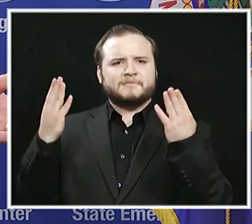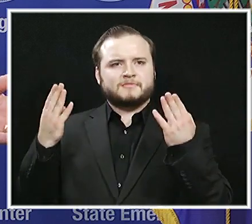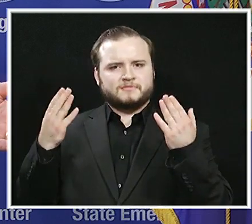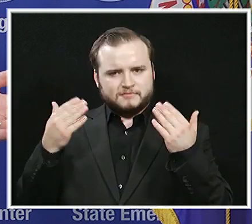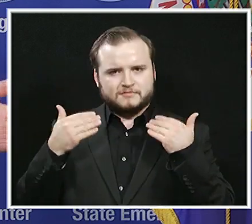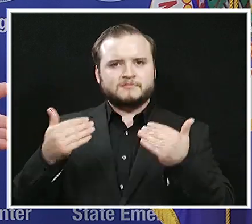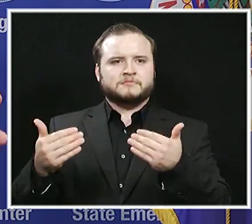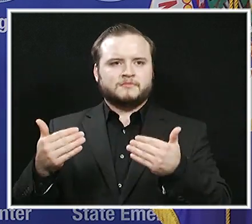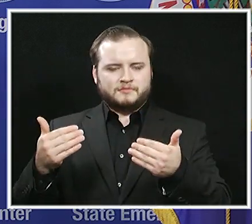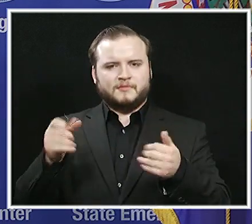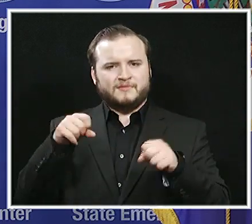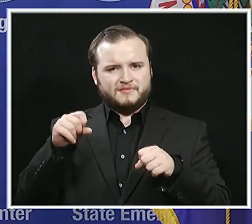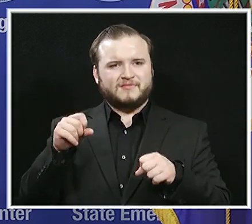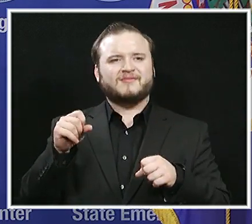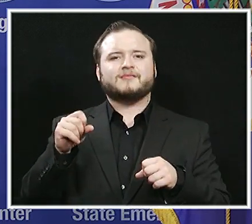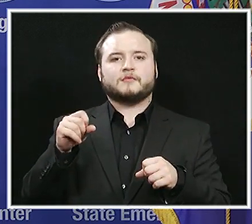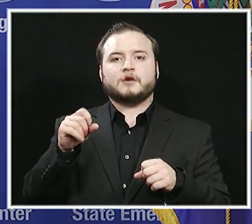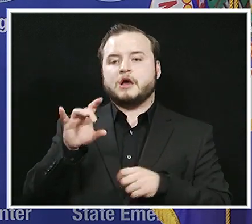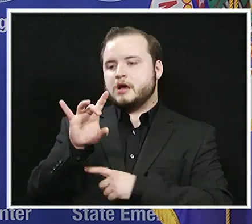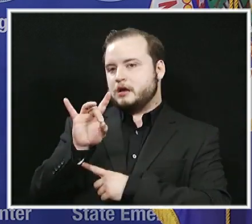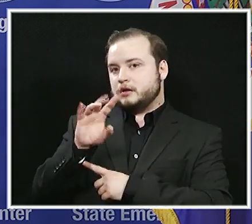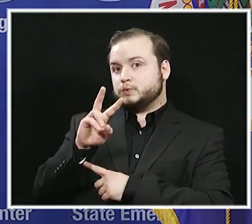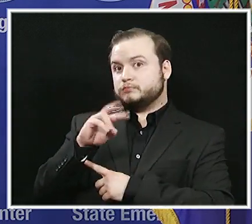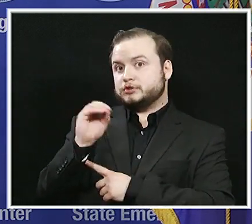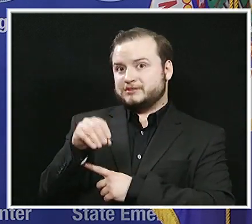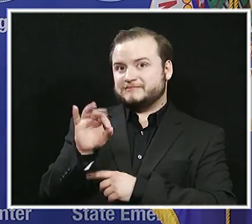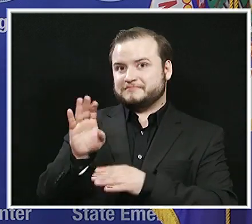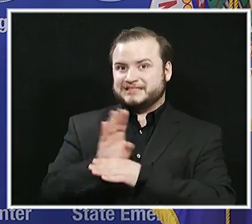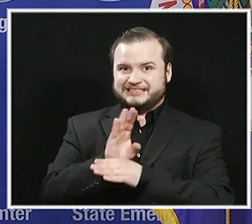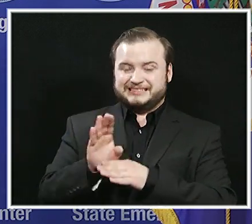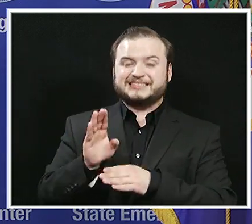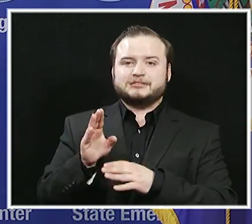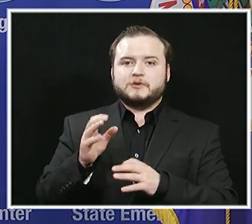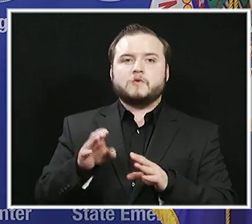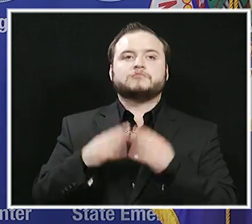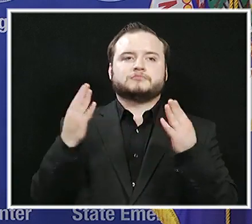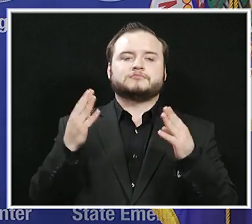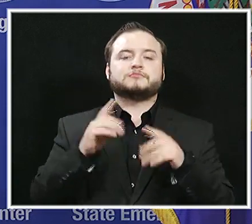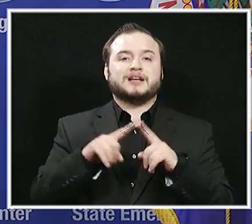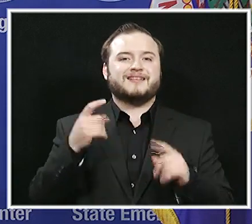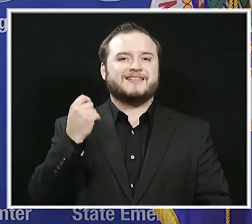I would tell people out there listening looking for a glimmer of hope, it's our desire to open as much as we